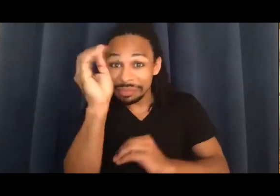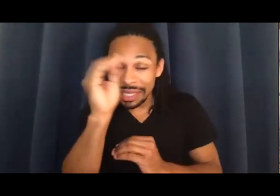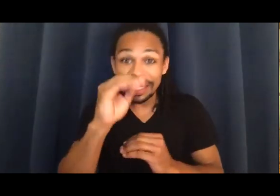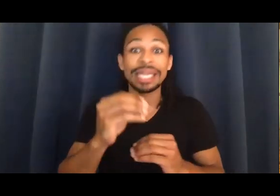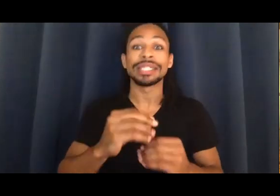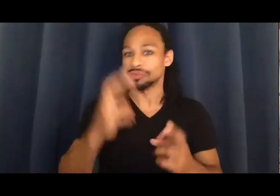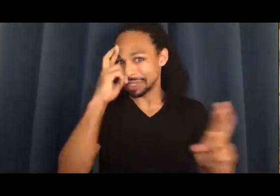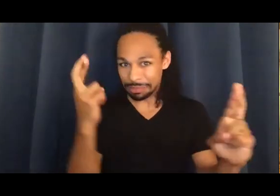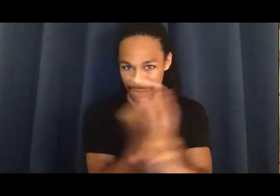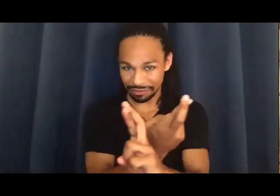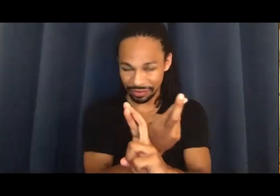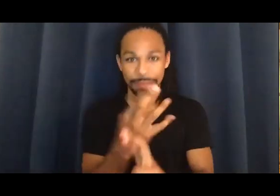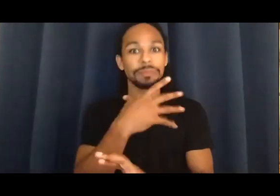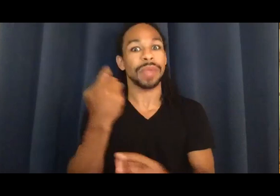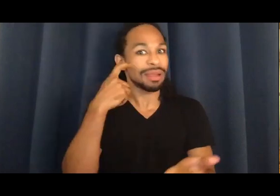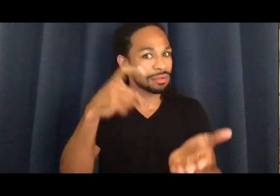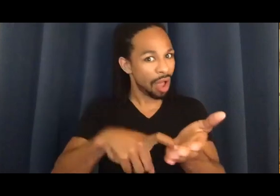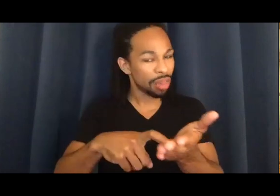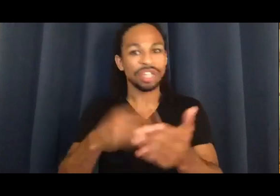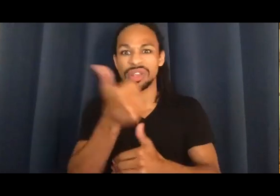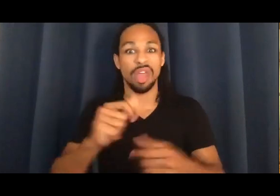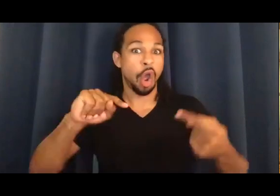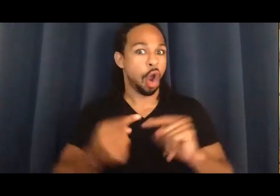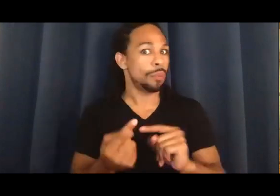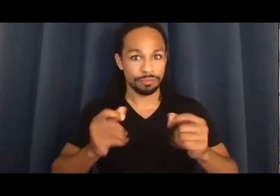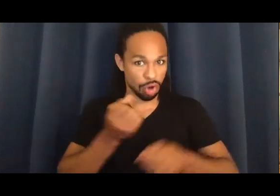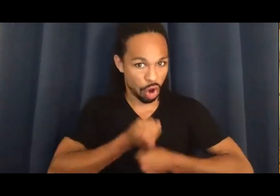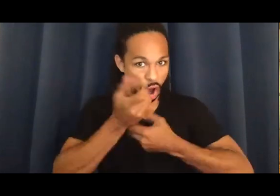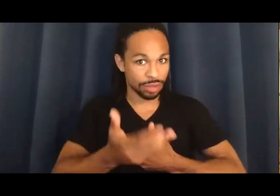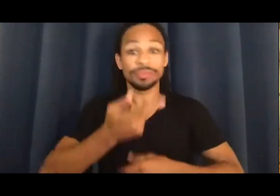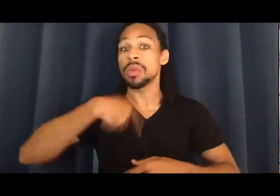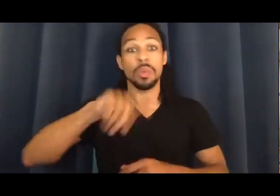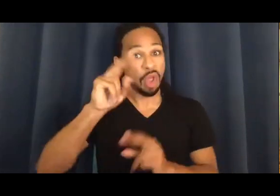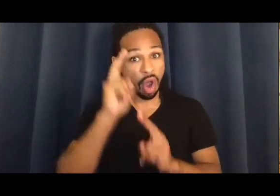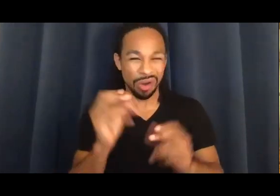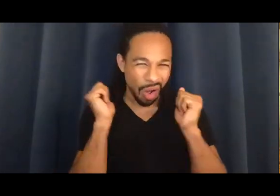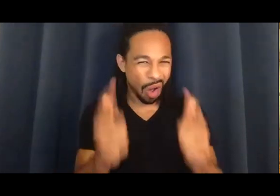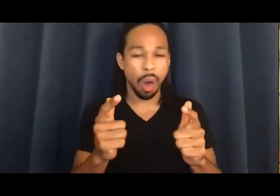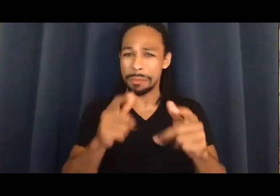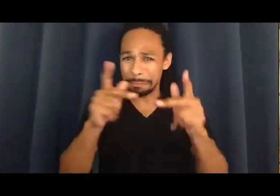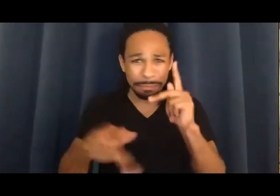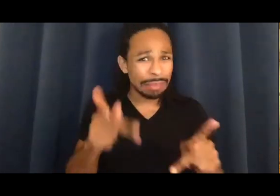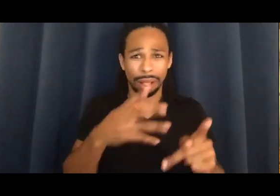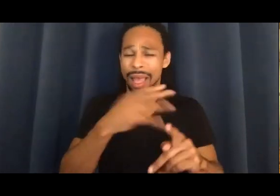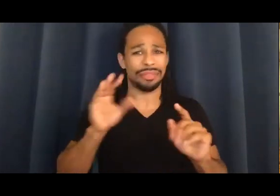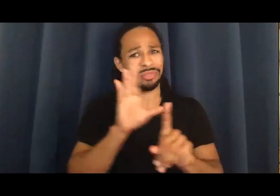if harm is caused. We honor everyone's personhood and humanity. We do not tolerate hate speech